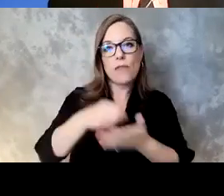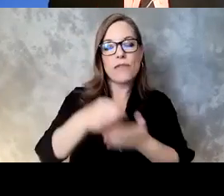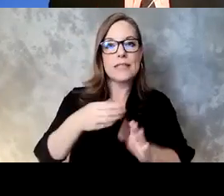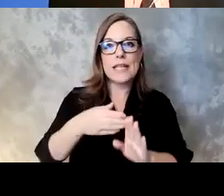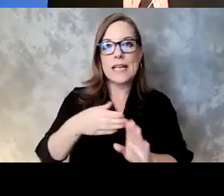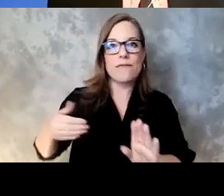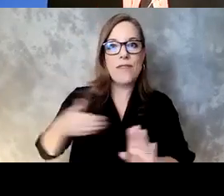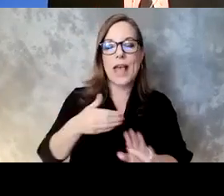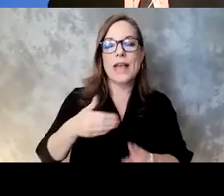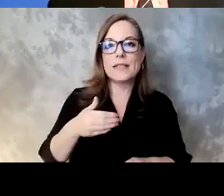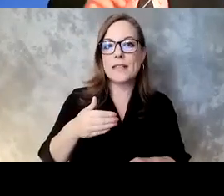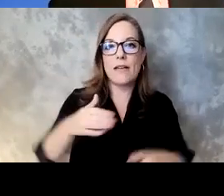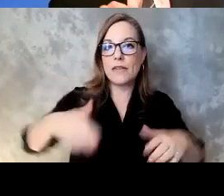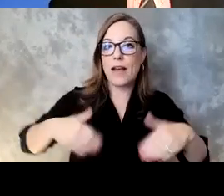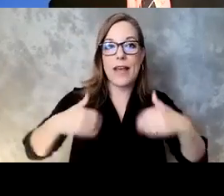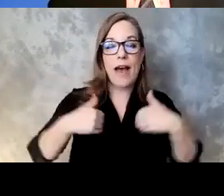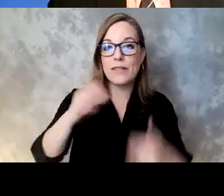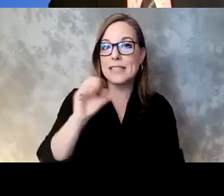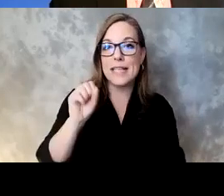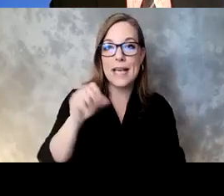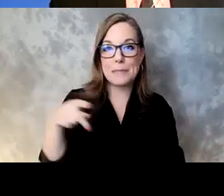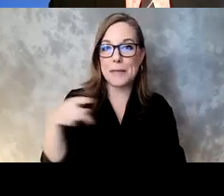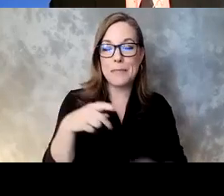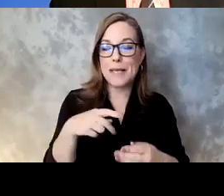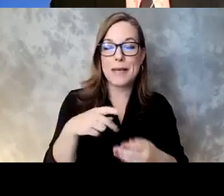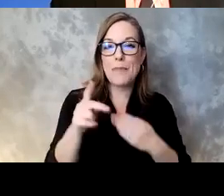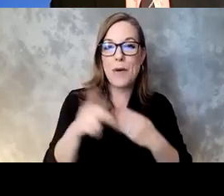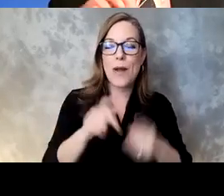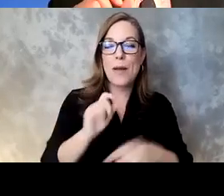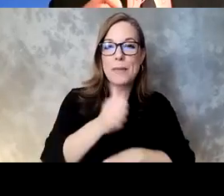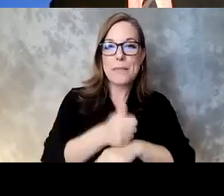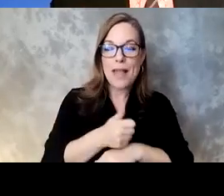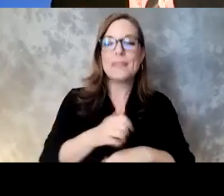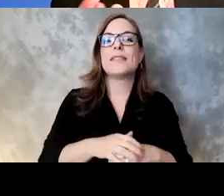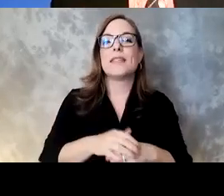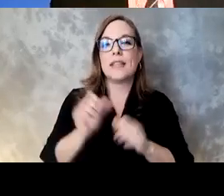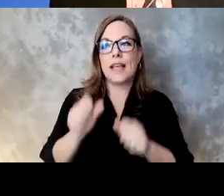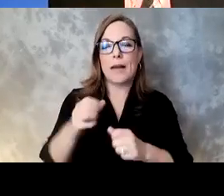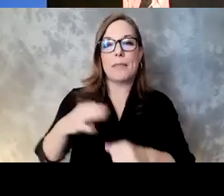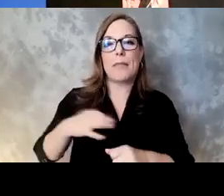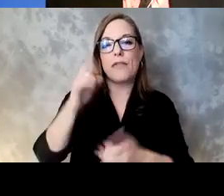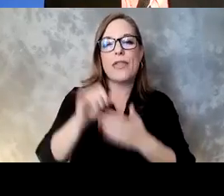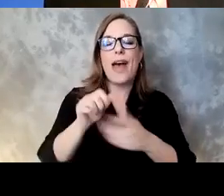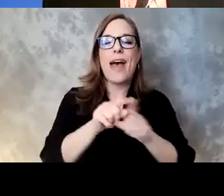CSPP contract in place indicating in the application for grant funding as a future contractor it's